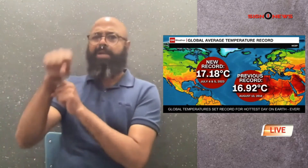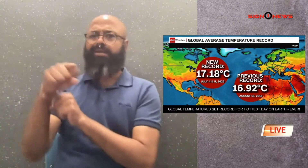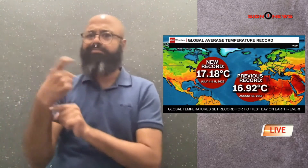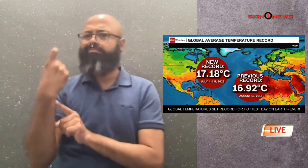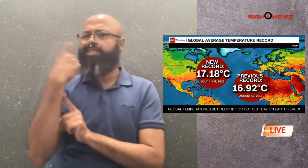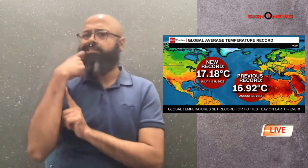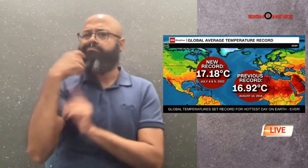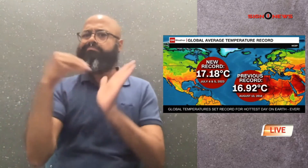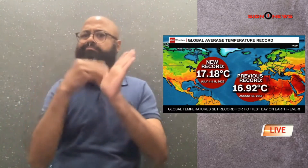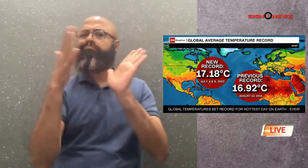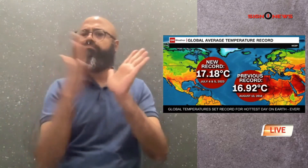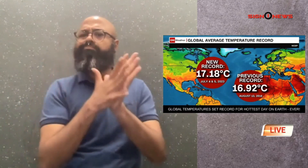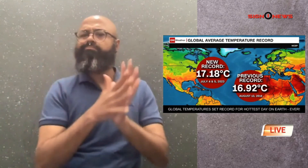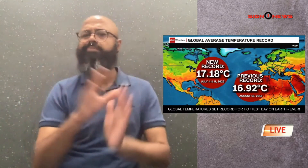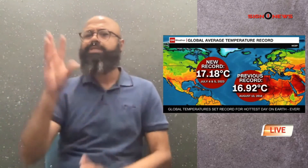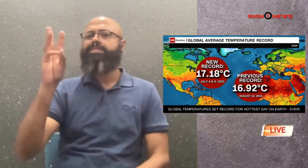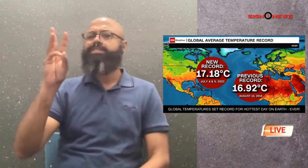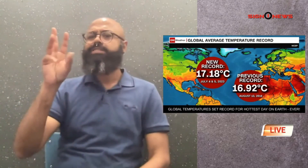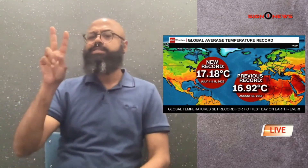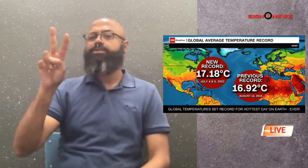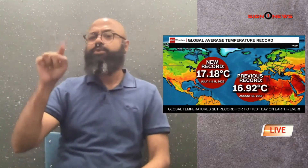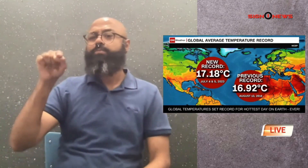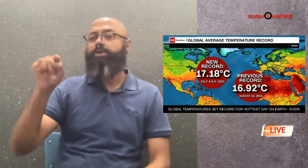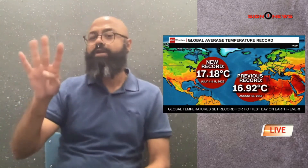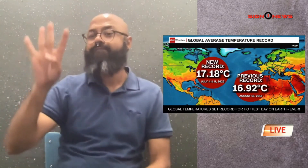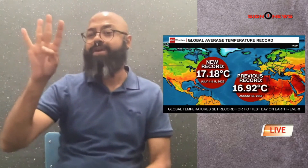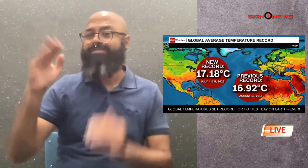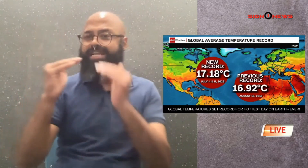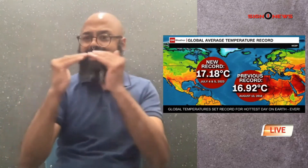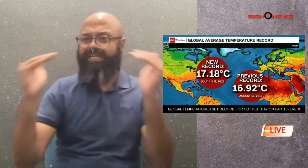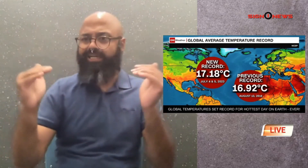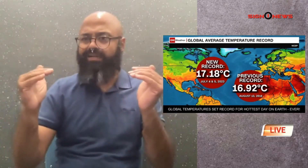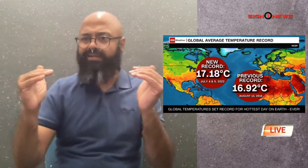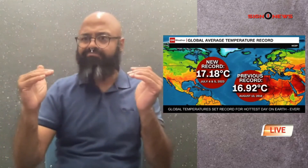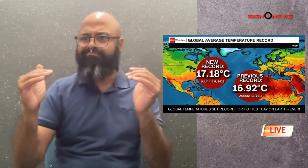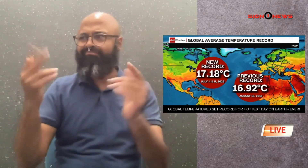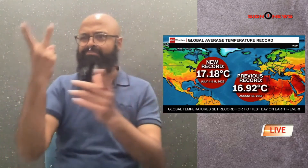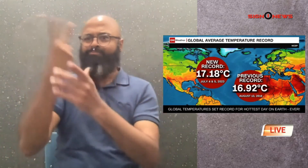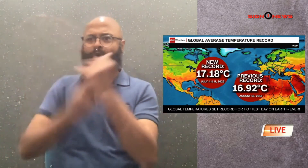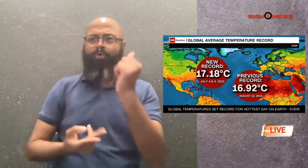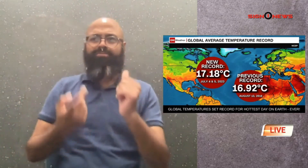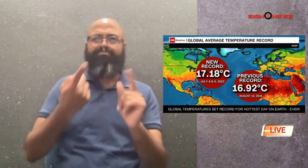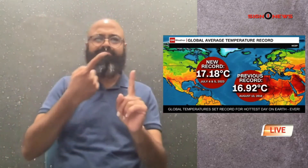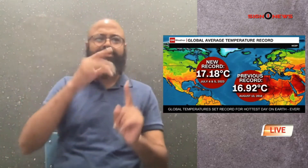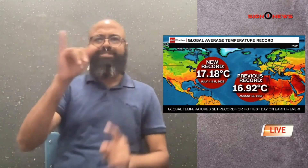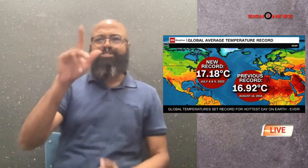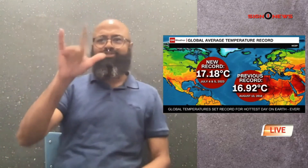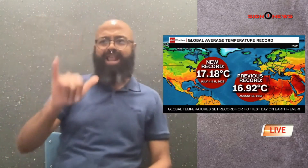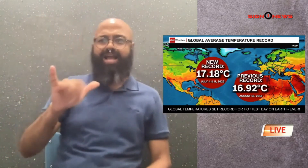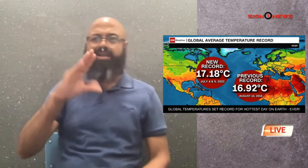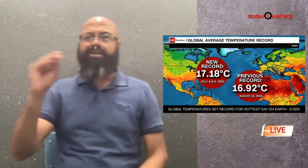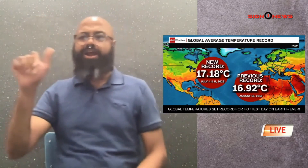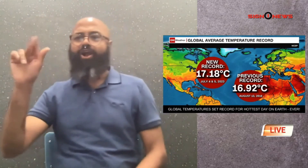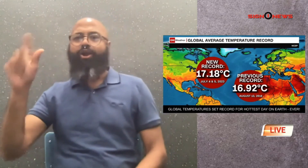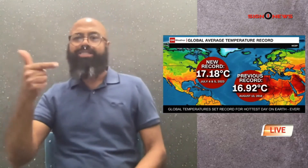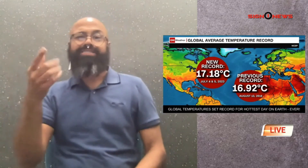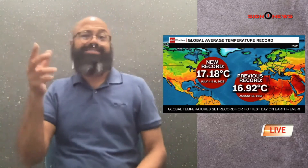That beats the previous record of 62.4 degrees reached both last July and in August of 2016.